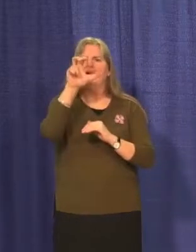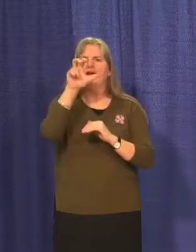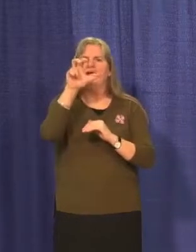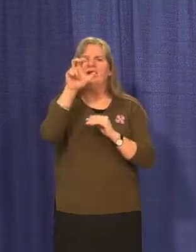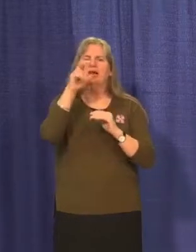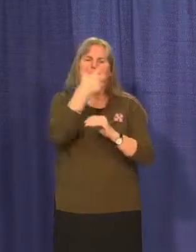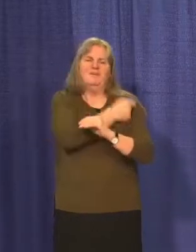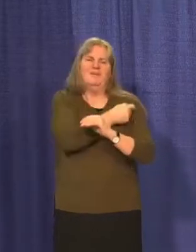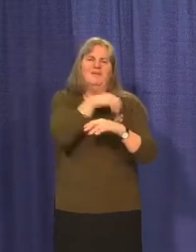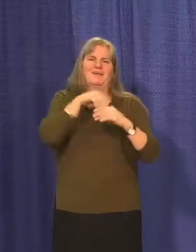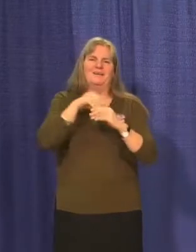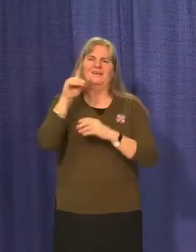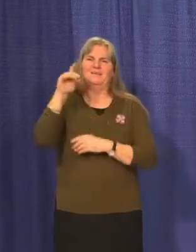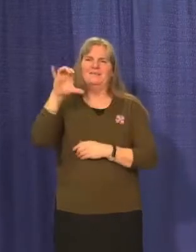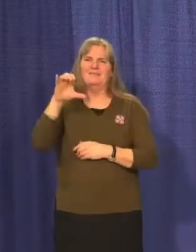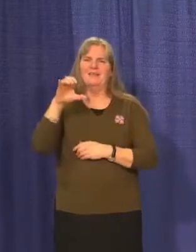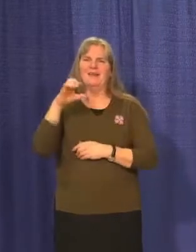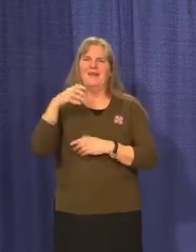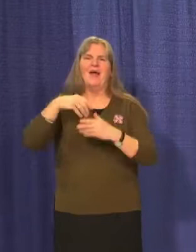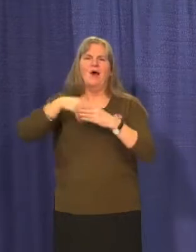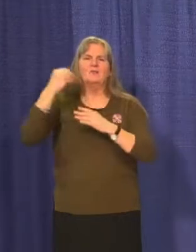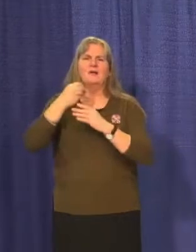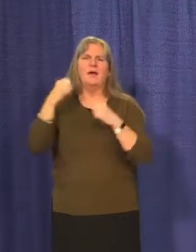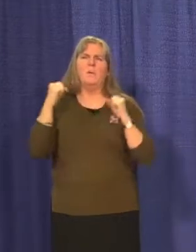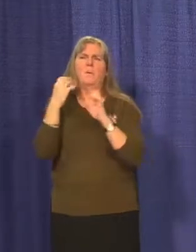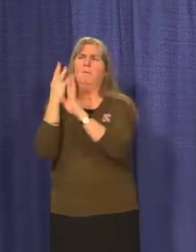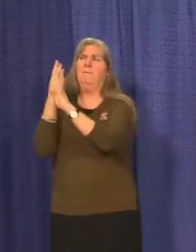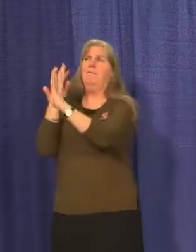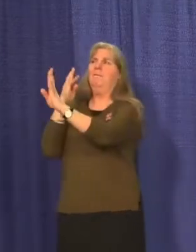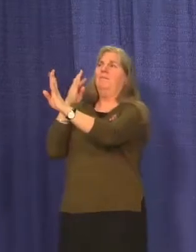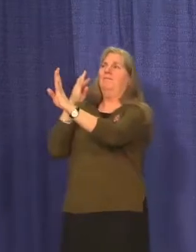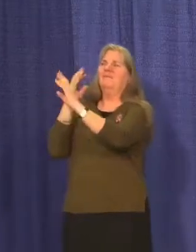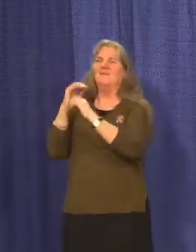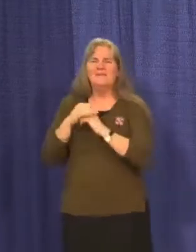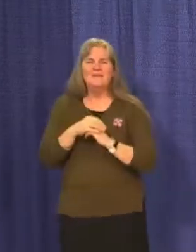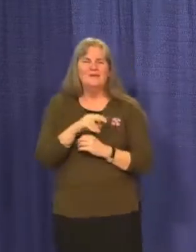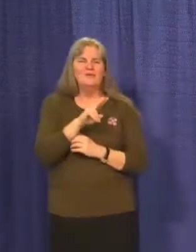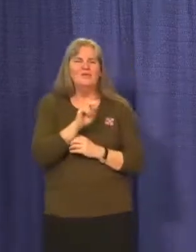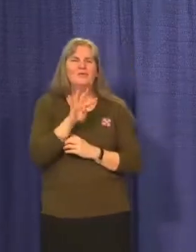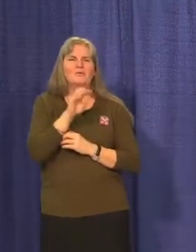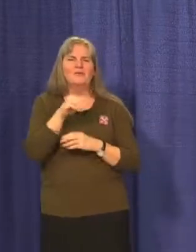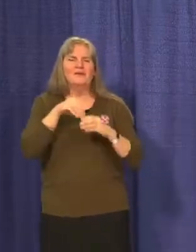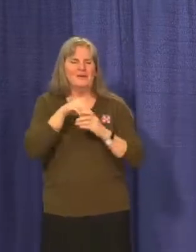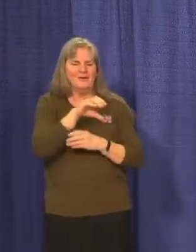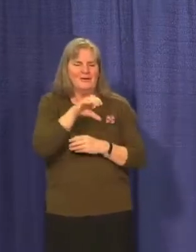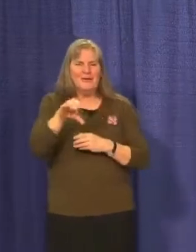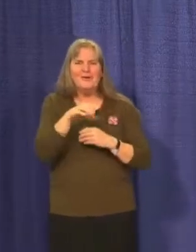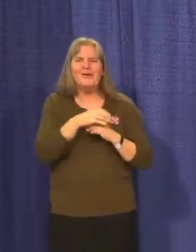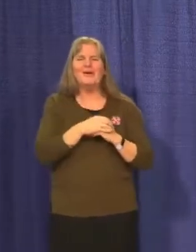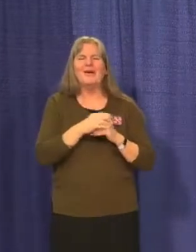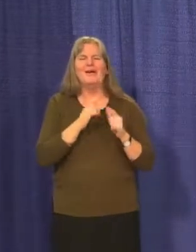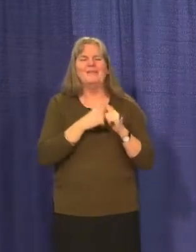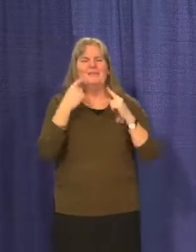Over 300 in Dawson, lineups in the cold notwithstanding. 240 in Carcross, and a